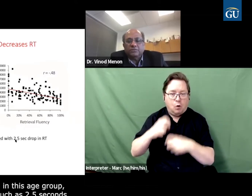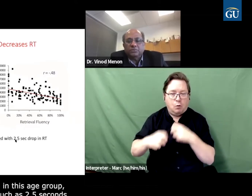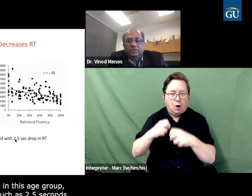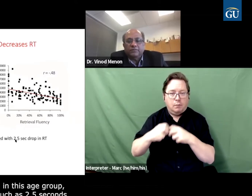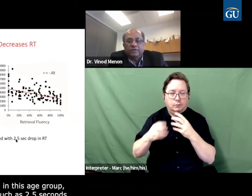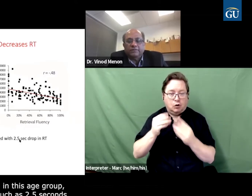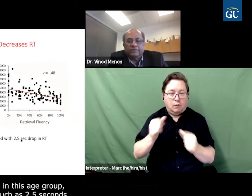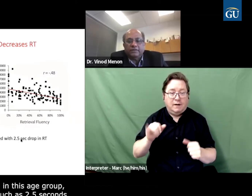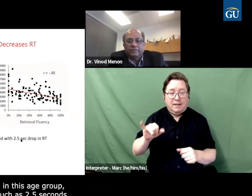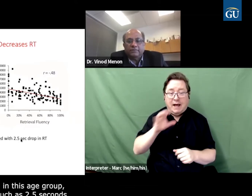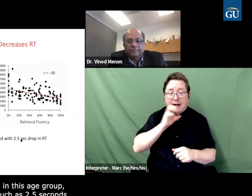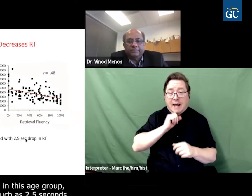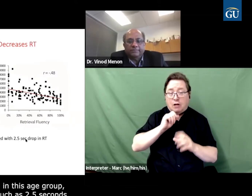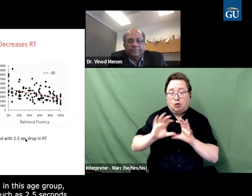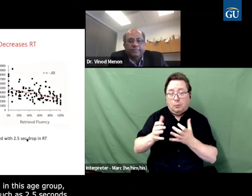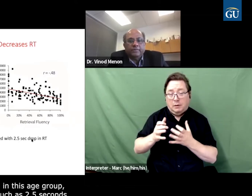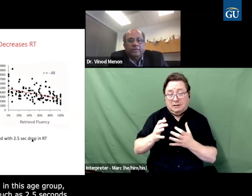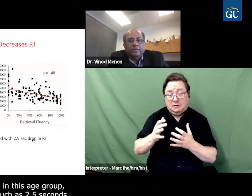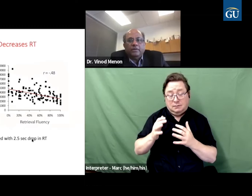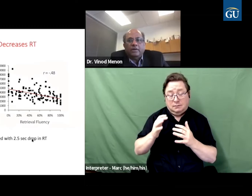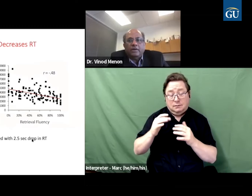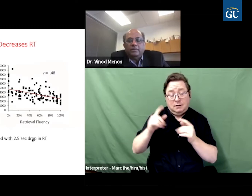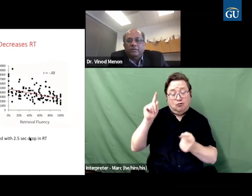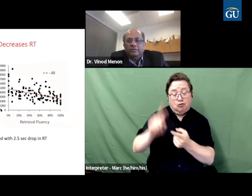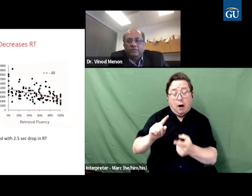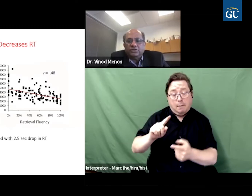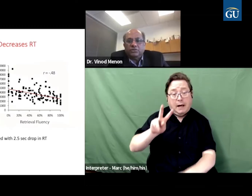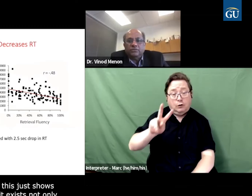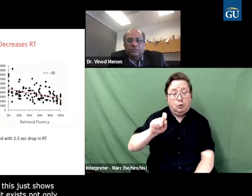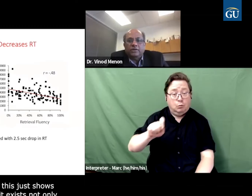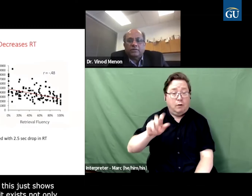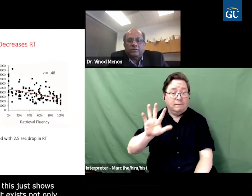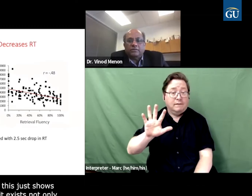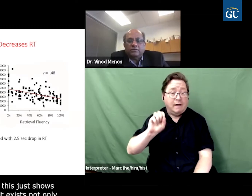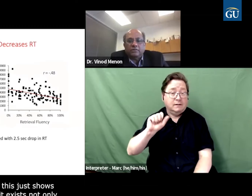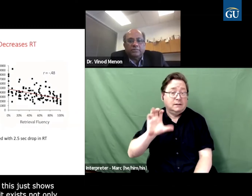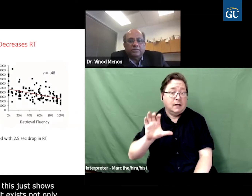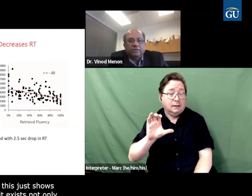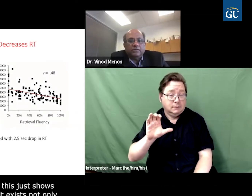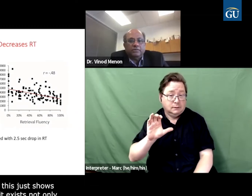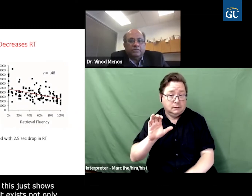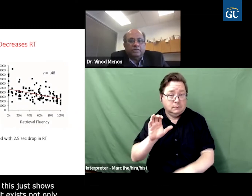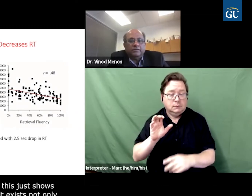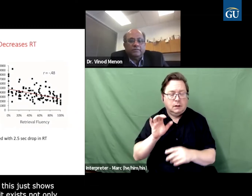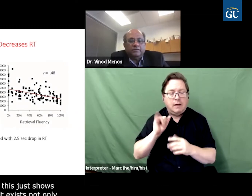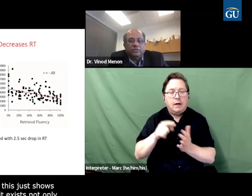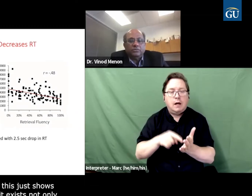group it's as much as 2.5 seconds